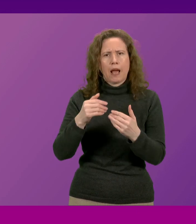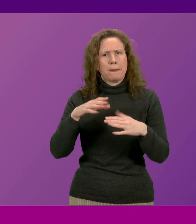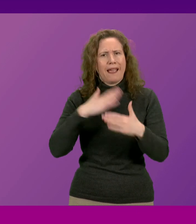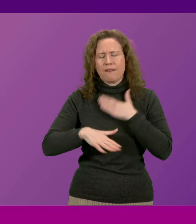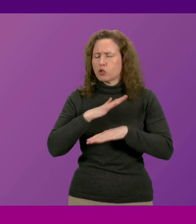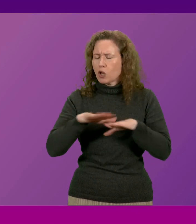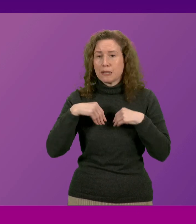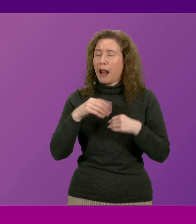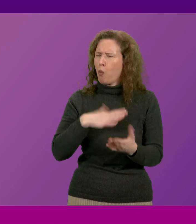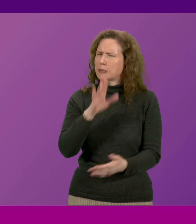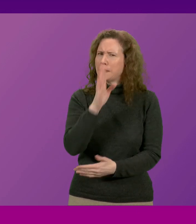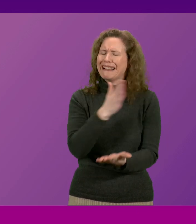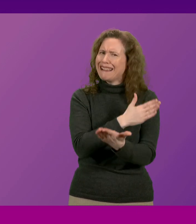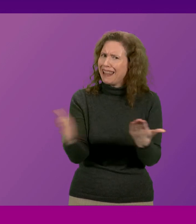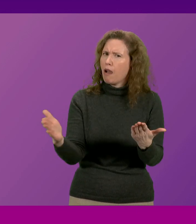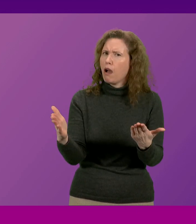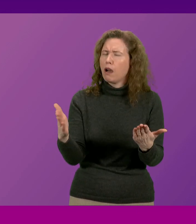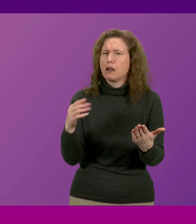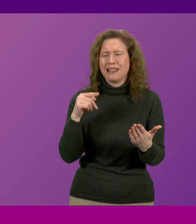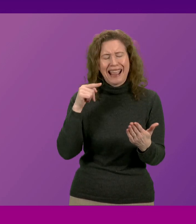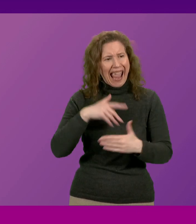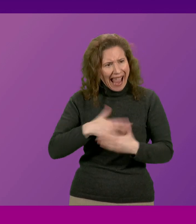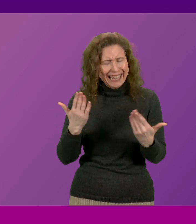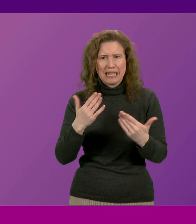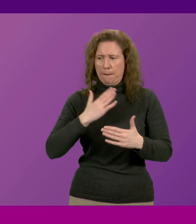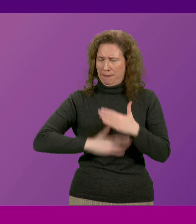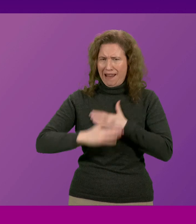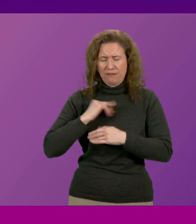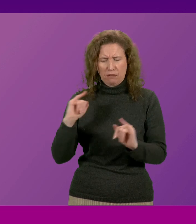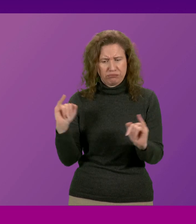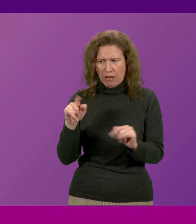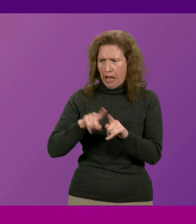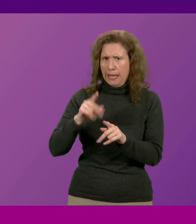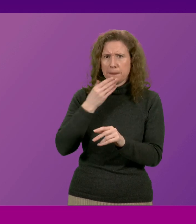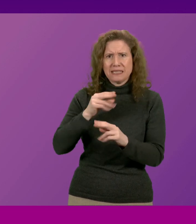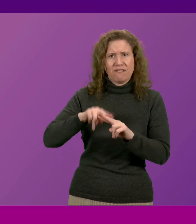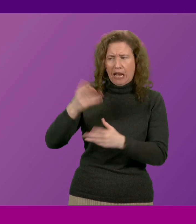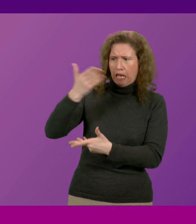me make it absolutely crystal clear that the behaviour that Mr Findlay has recounted to